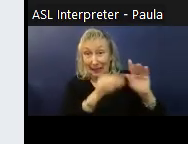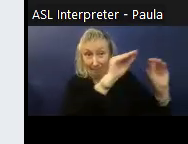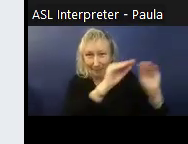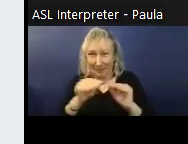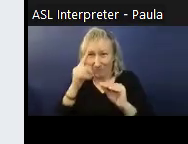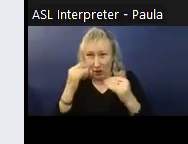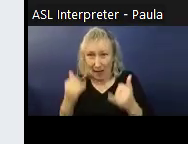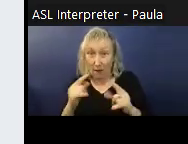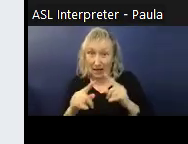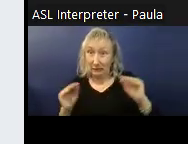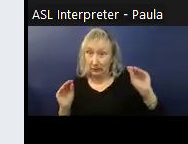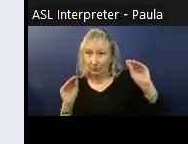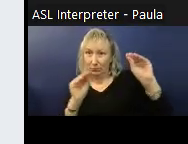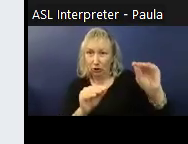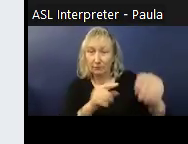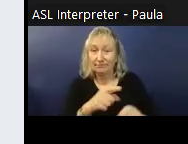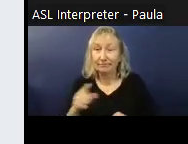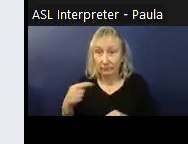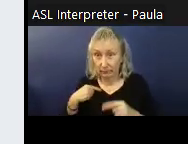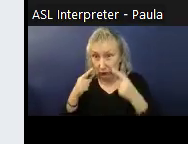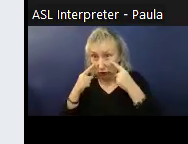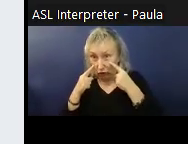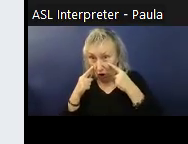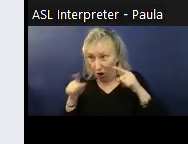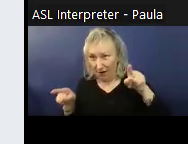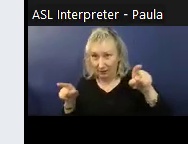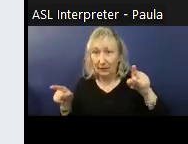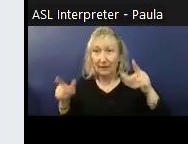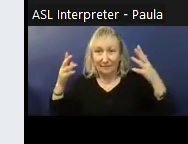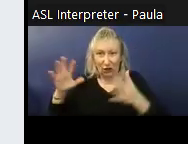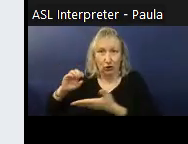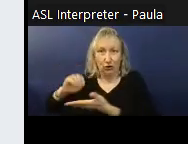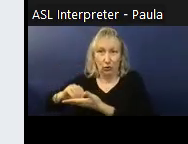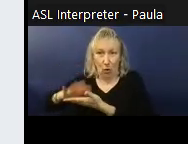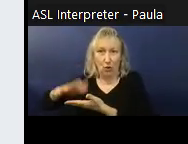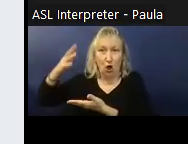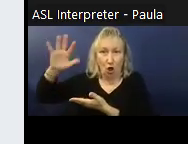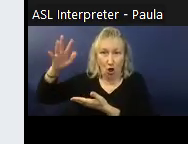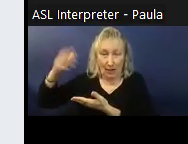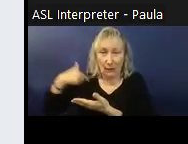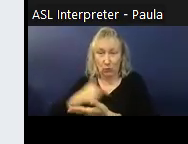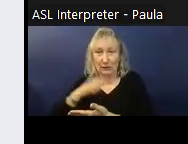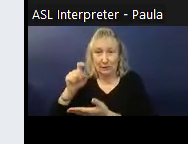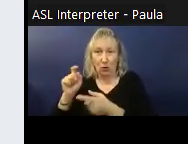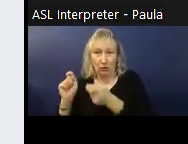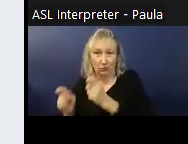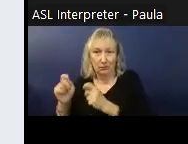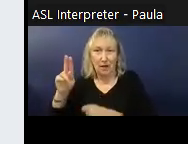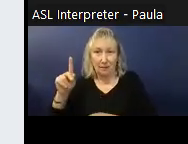And now that I see it, I will tell you that we have that noted to update when that section does get updated.